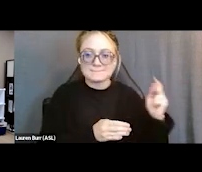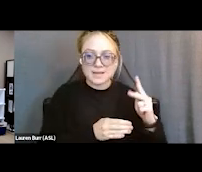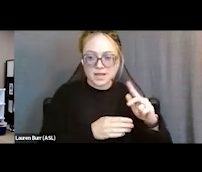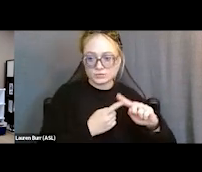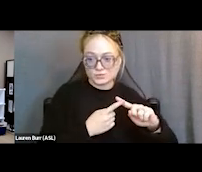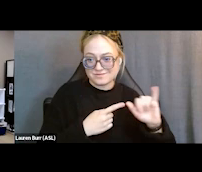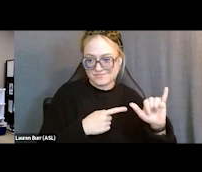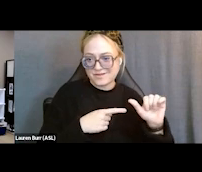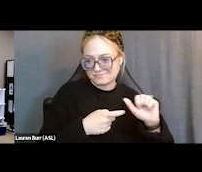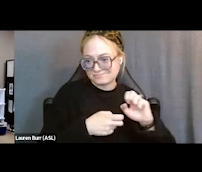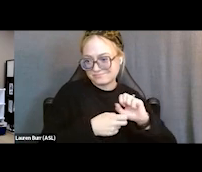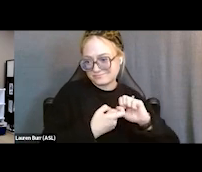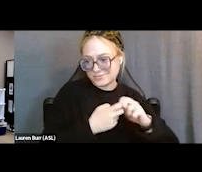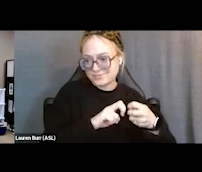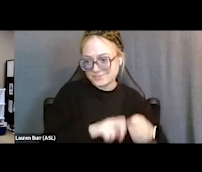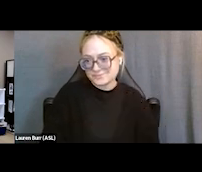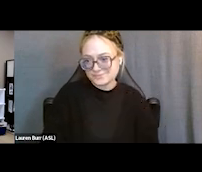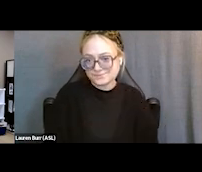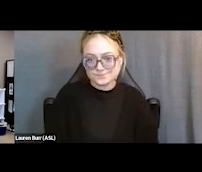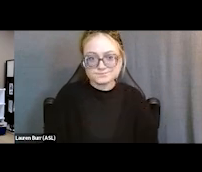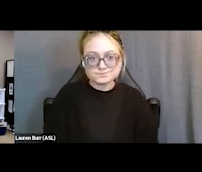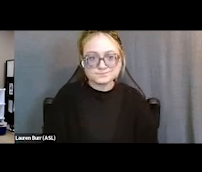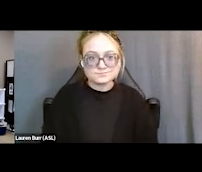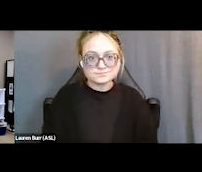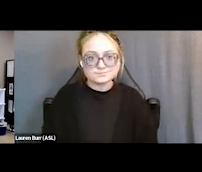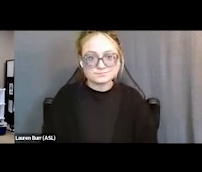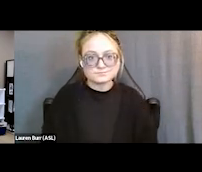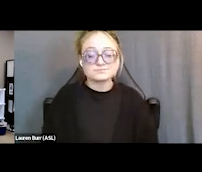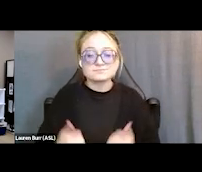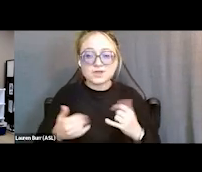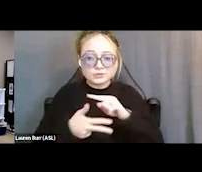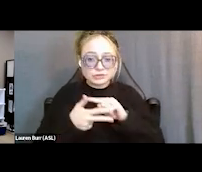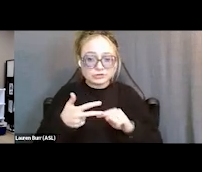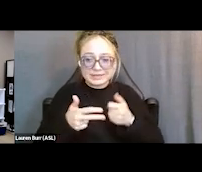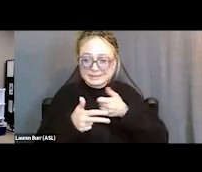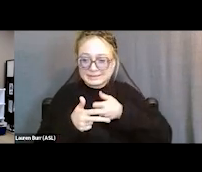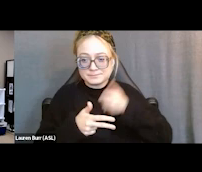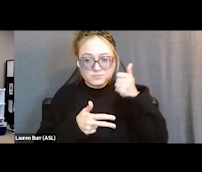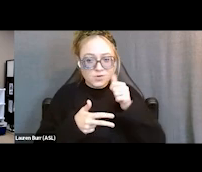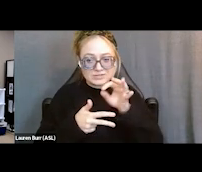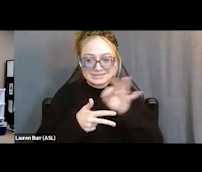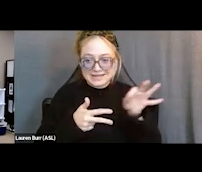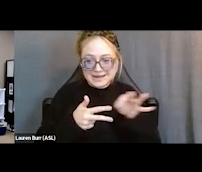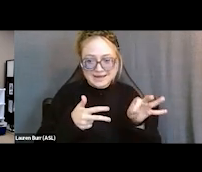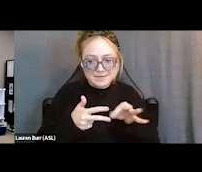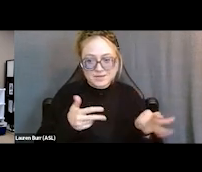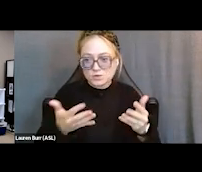Okay. So regarding what we say, there are three main statements we wanna avoid as they tend to invoke anger. Limit setting.